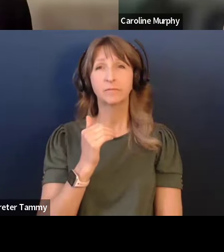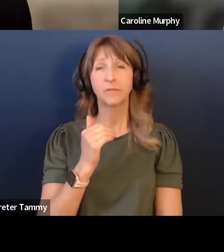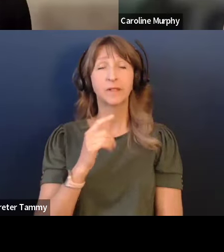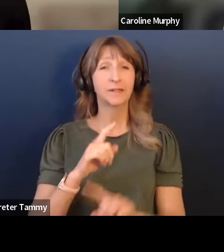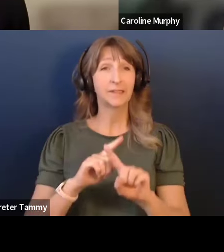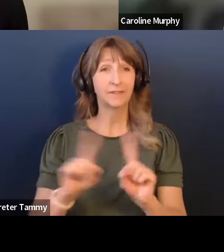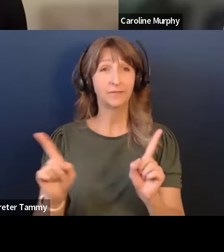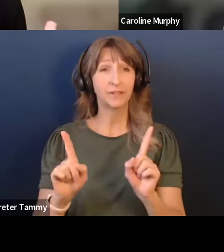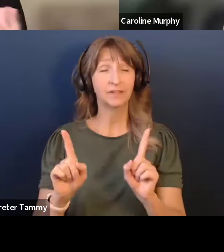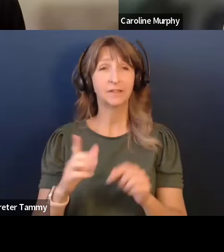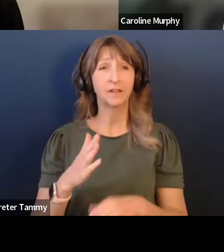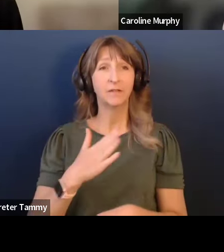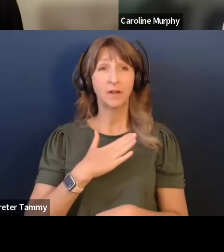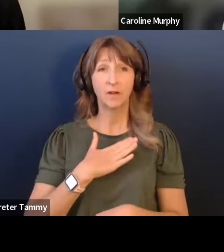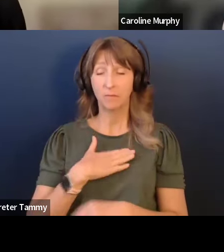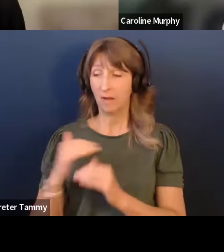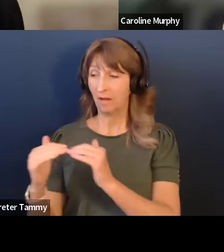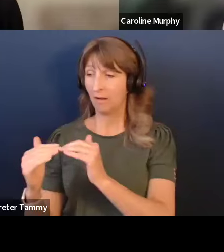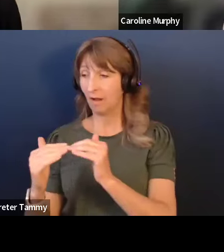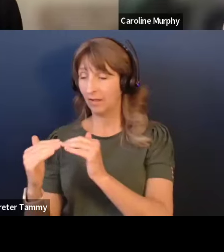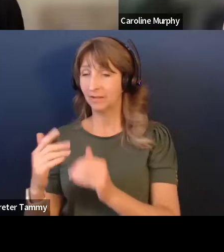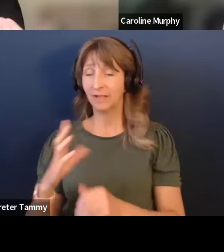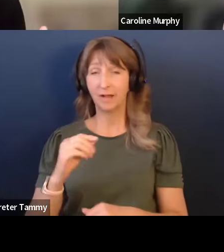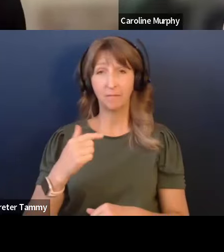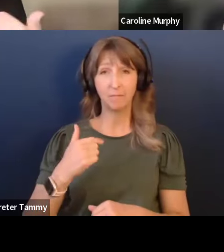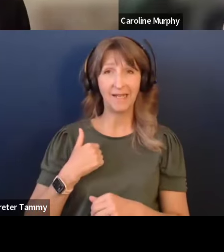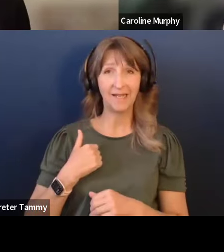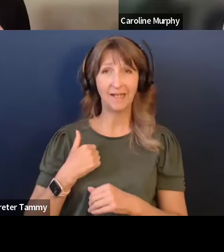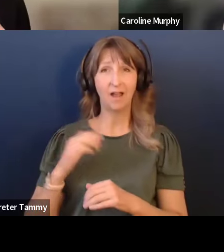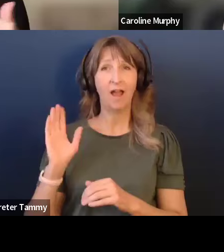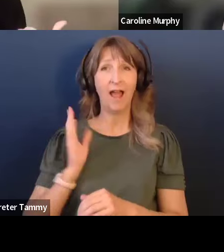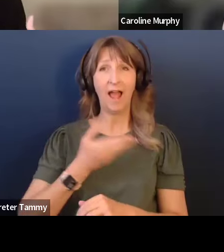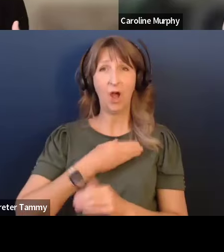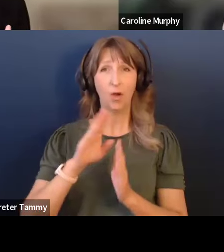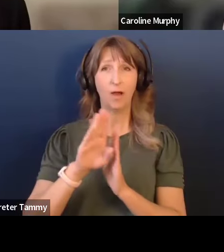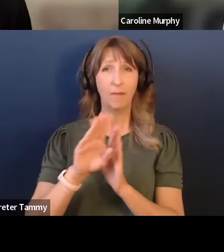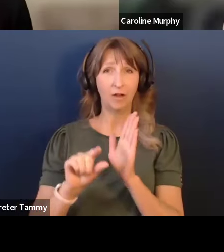my colleagues and myself. I think there is just something I'm struggling with at this moment.